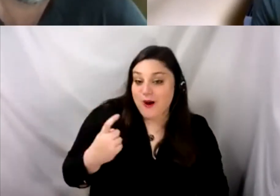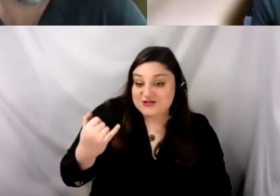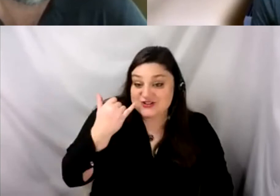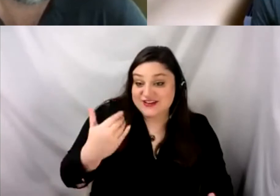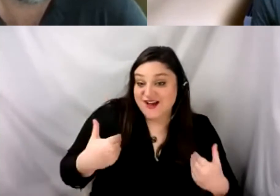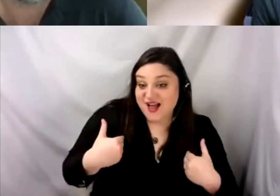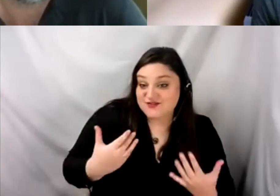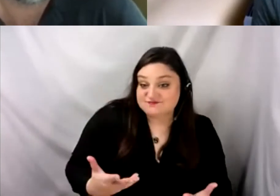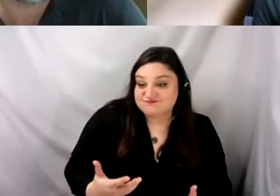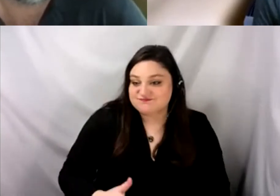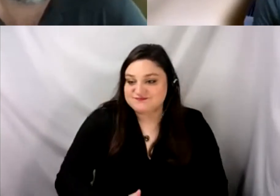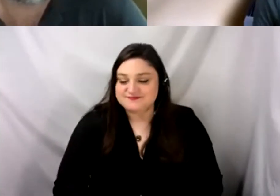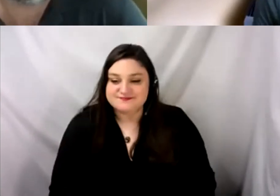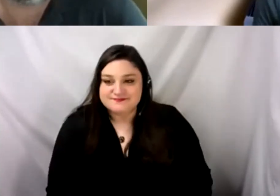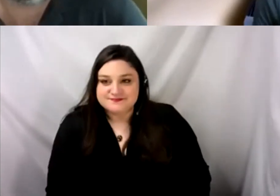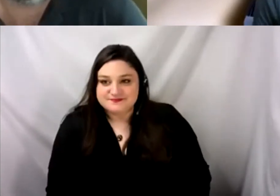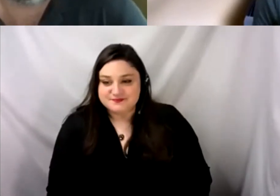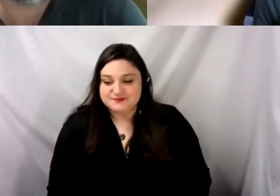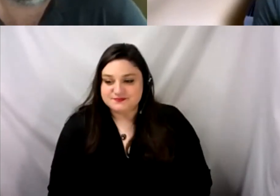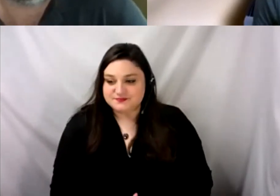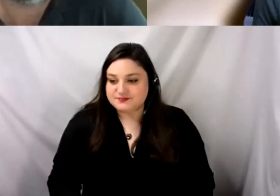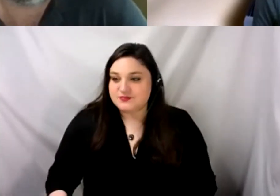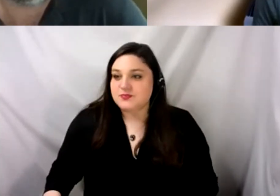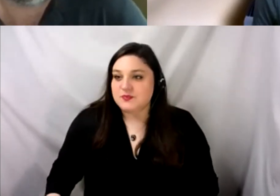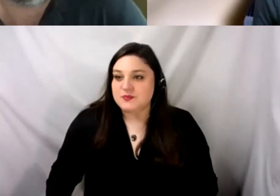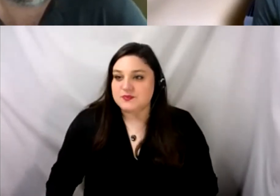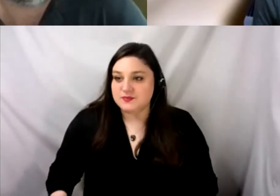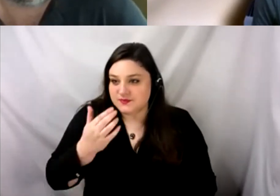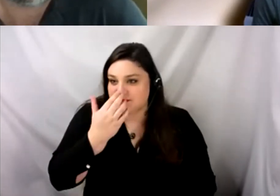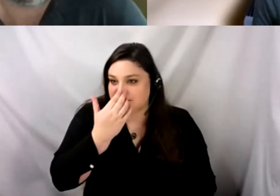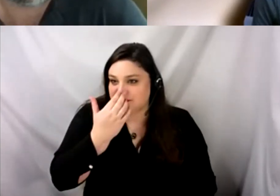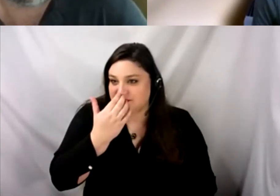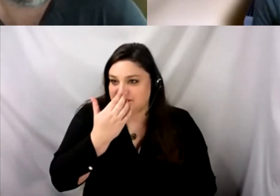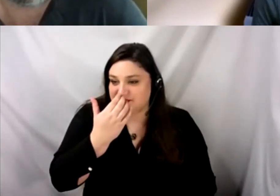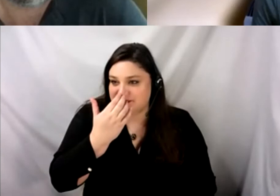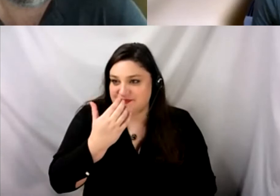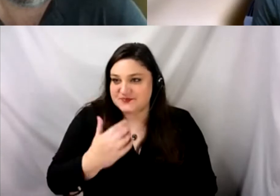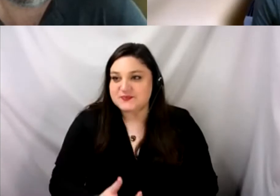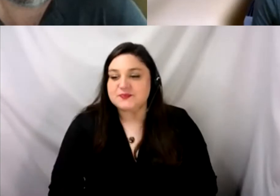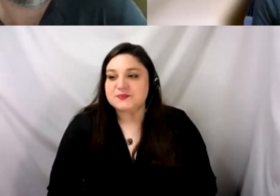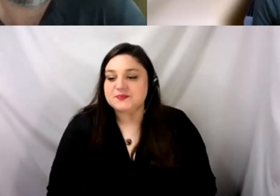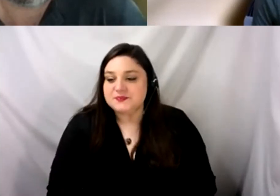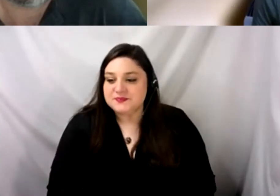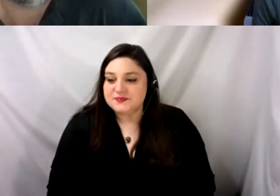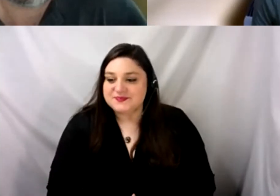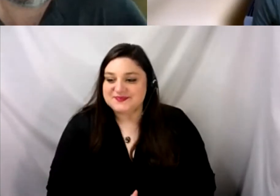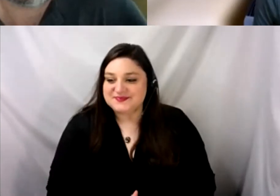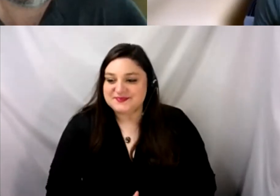Let me see. Are daily health forms still part of the mandate?